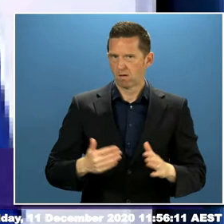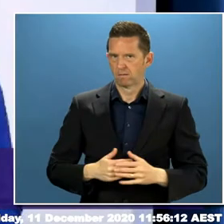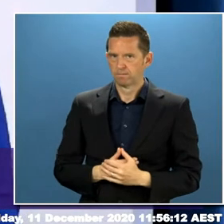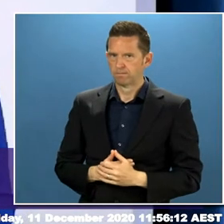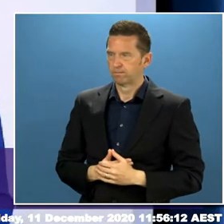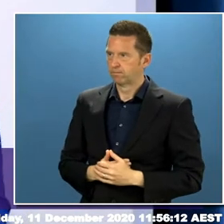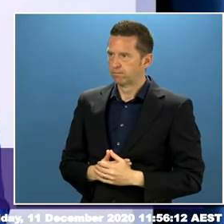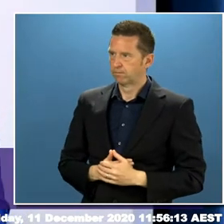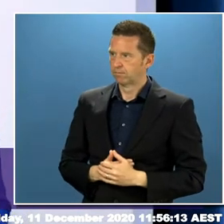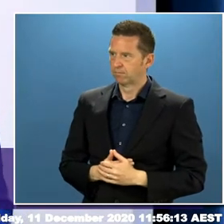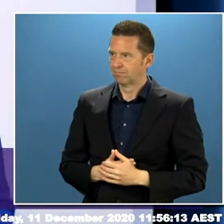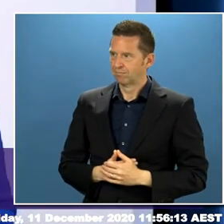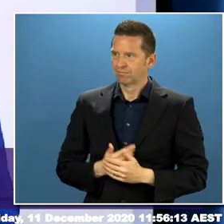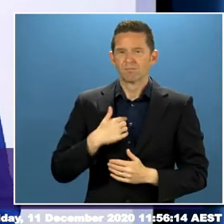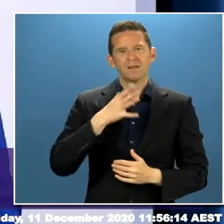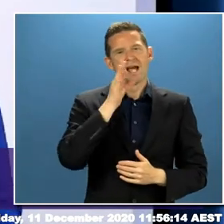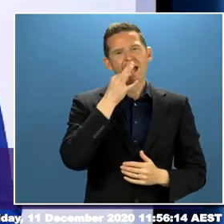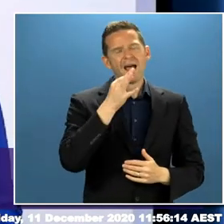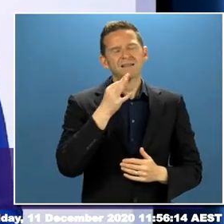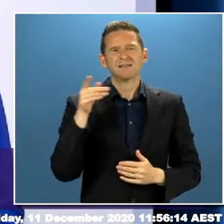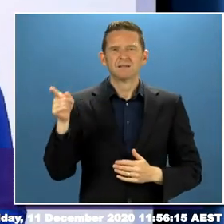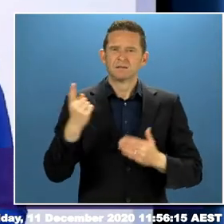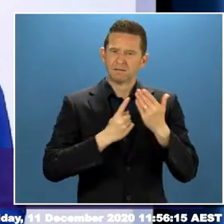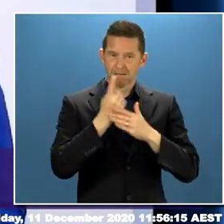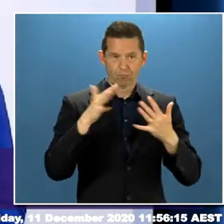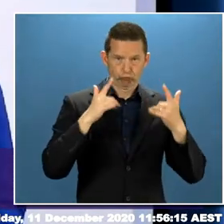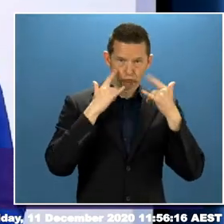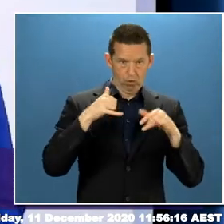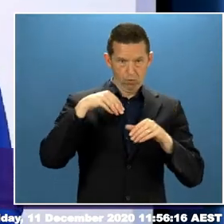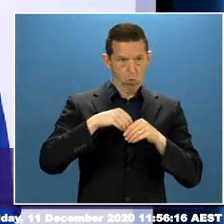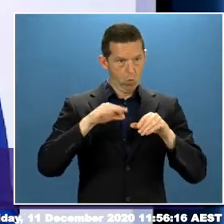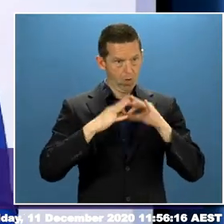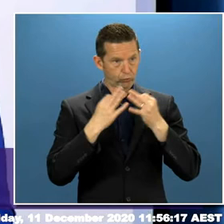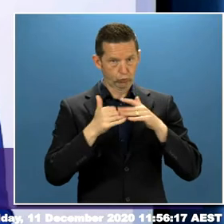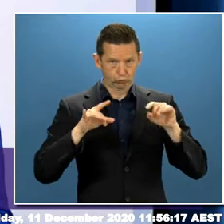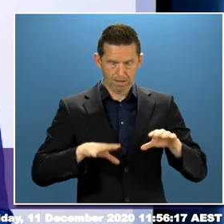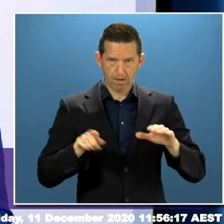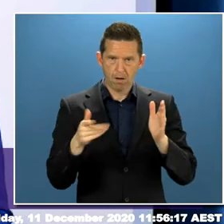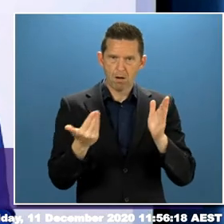tried with organisations in Australia to build on these inclusive cultures.